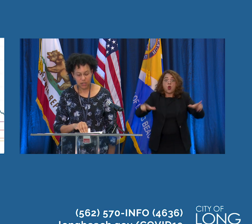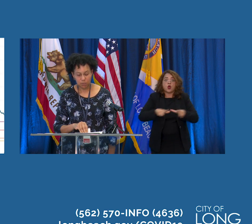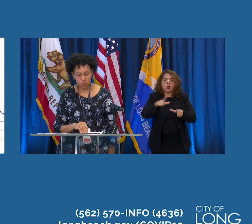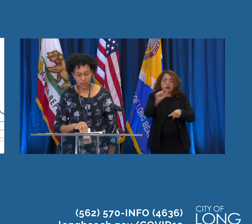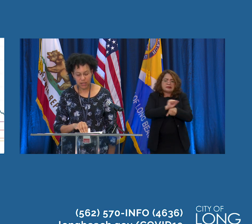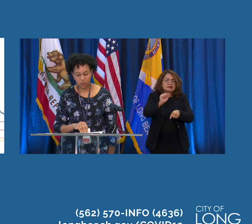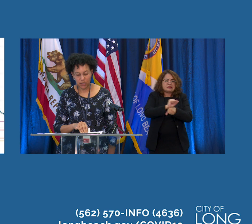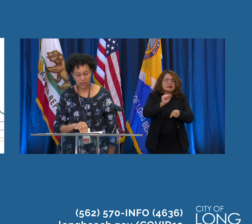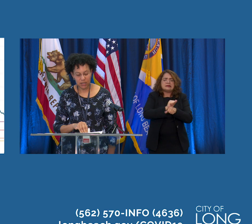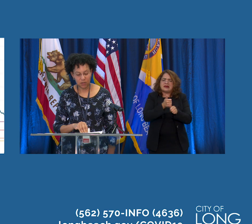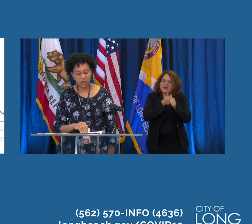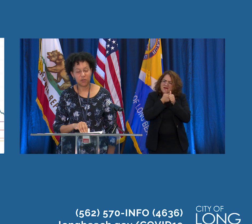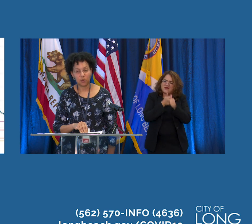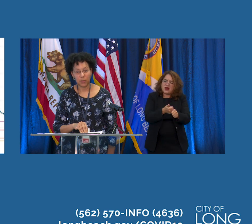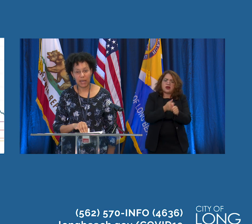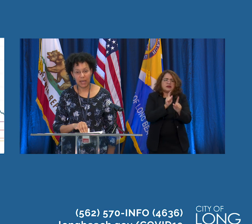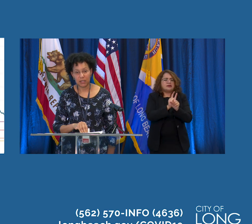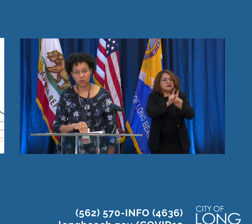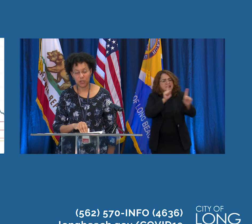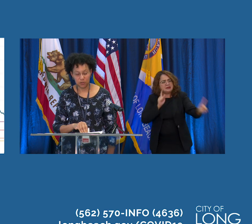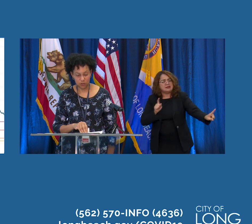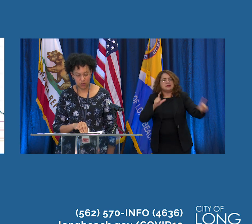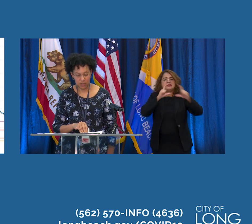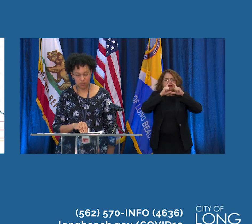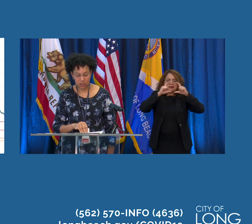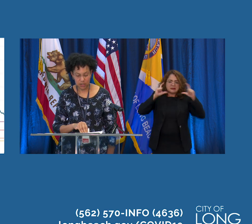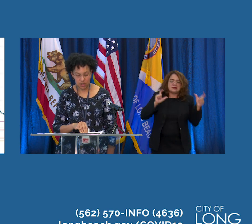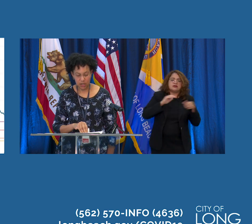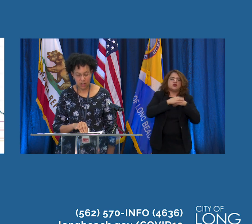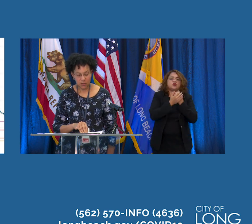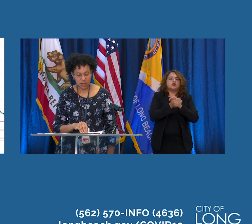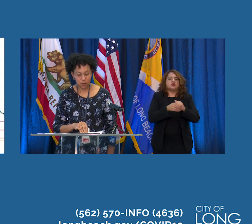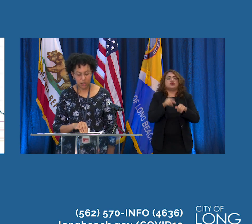So it's important that we continue to do what we can to reduce transmission so that we can